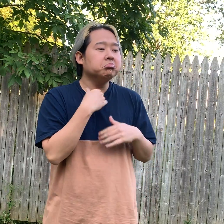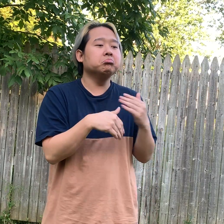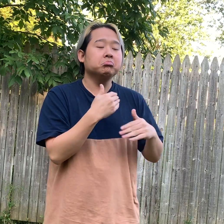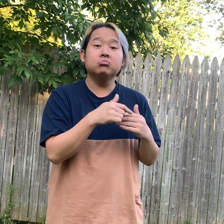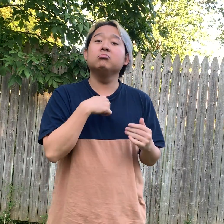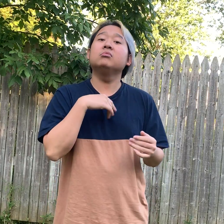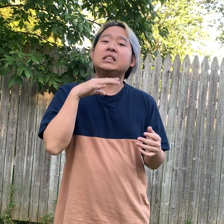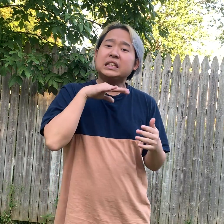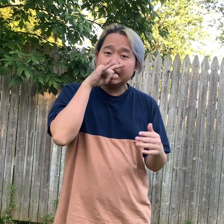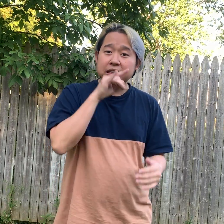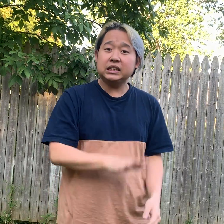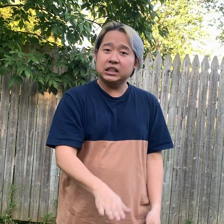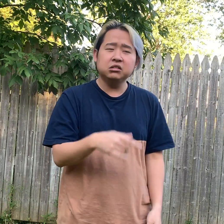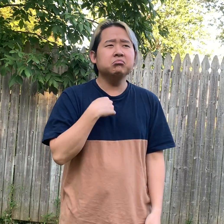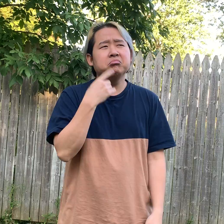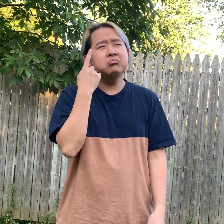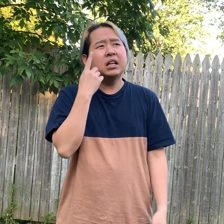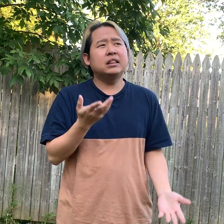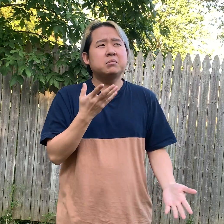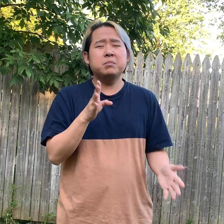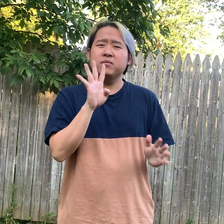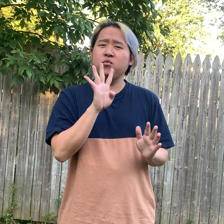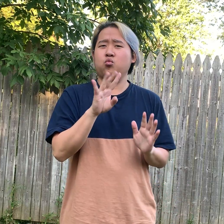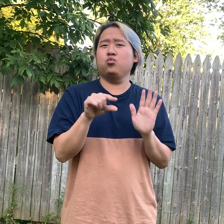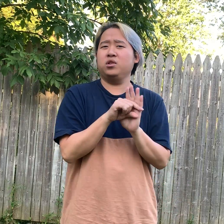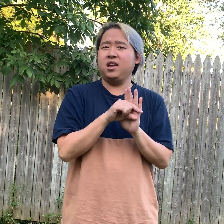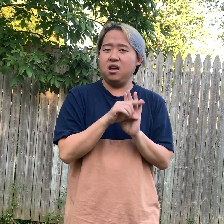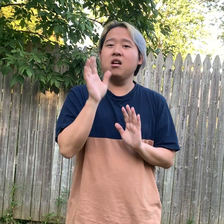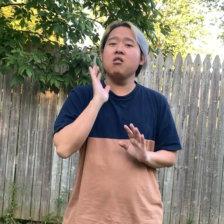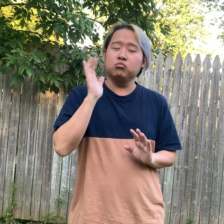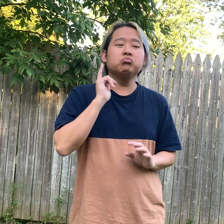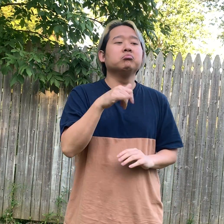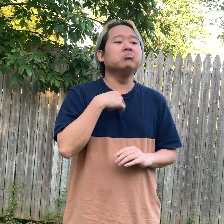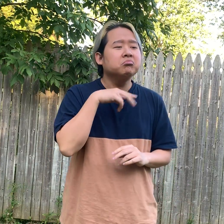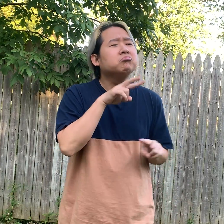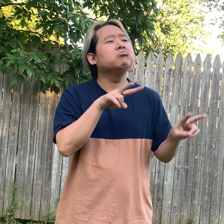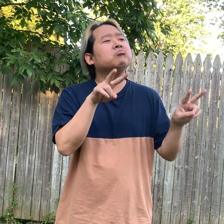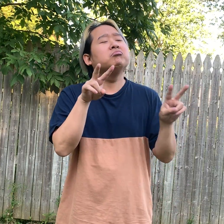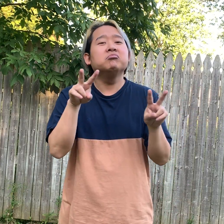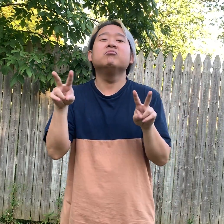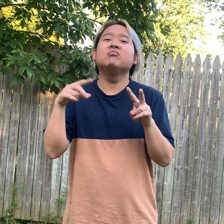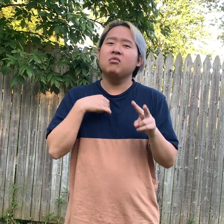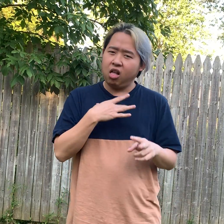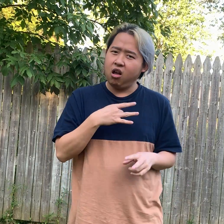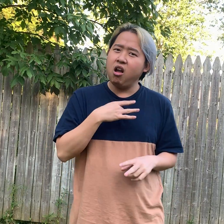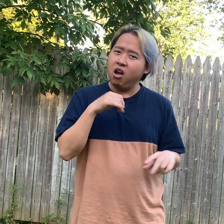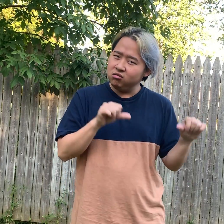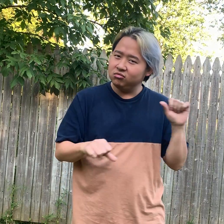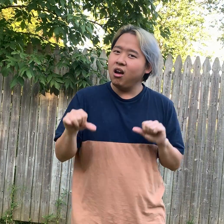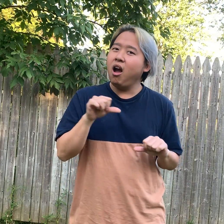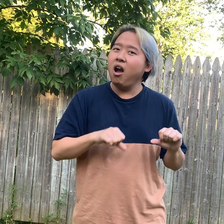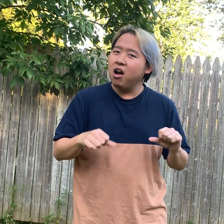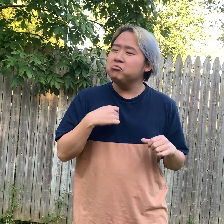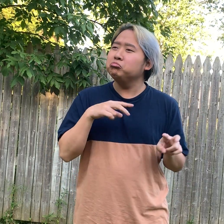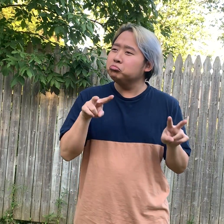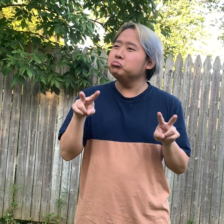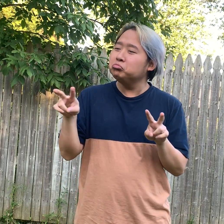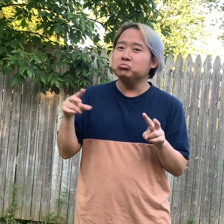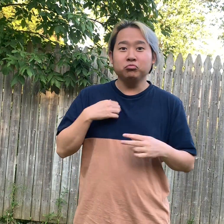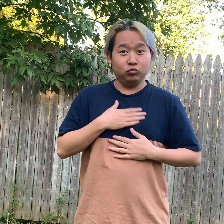As I got older, around 4th grade, I started thinking about what interested me, and realized I really enjoyed science.